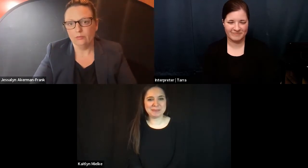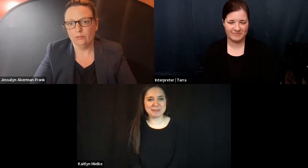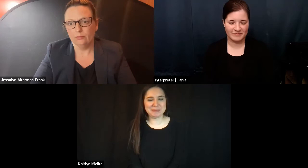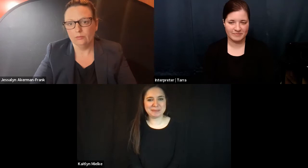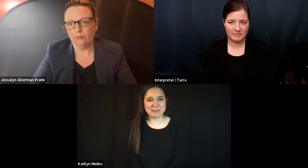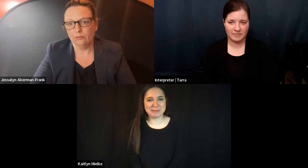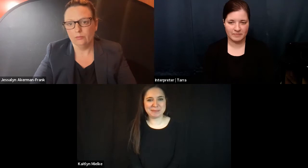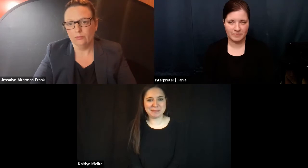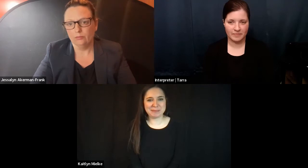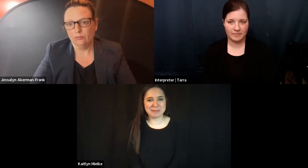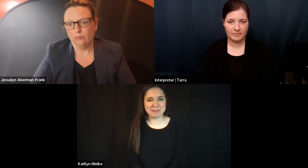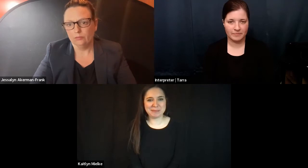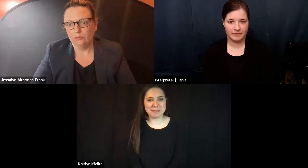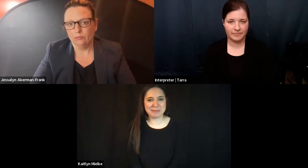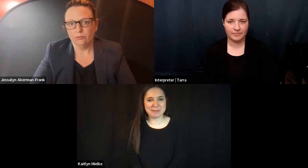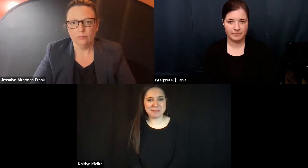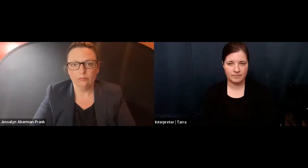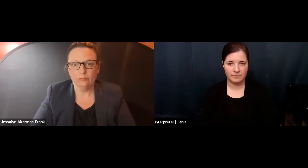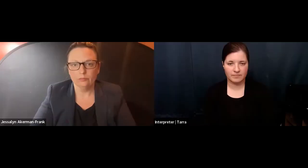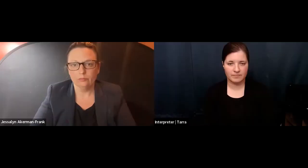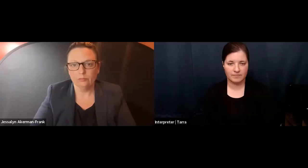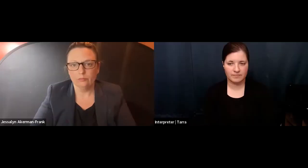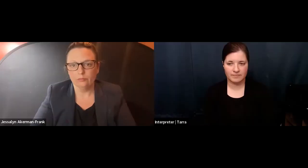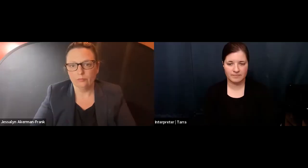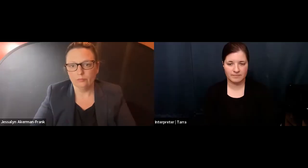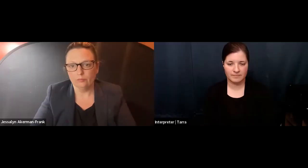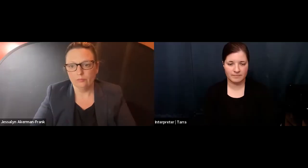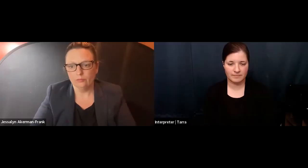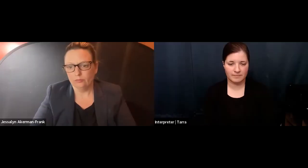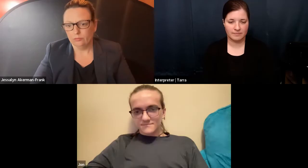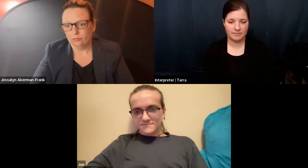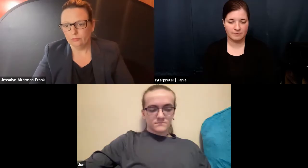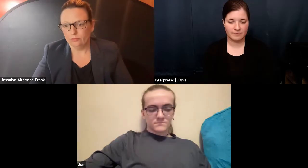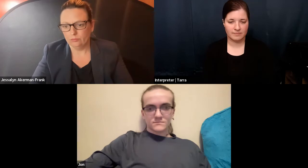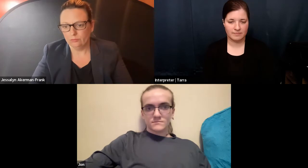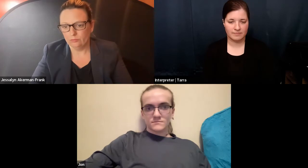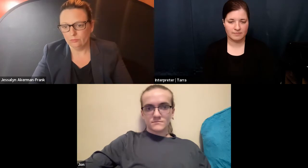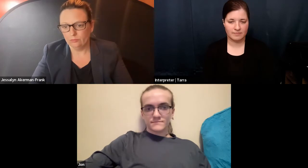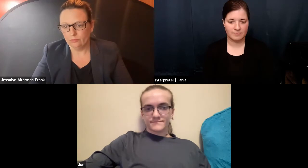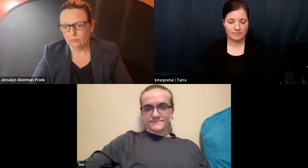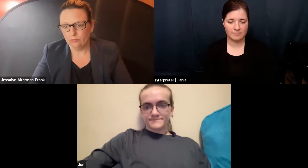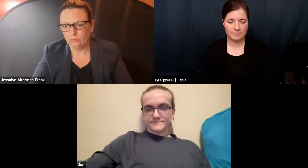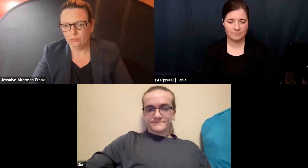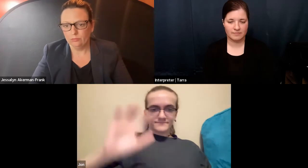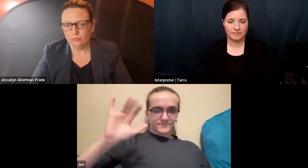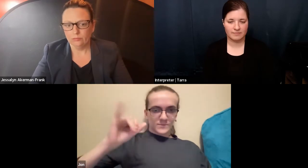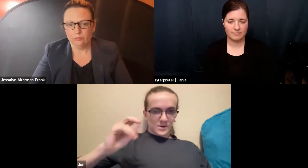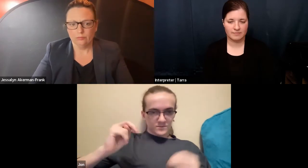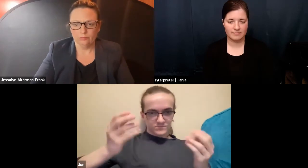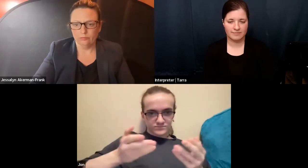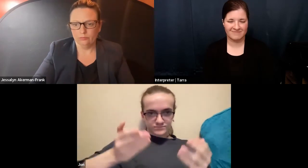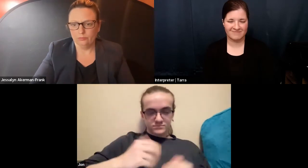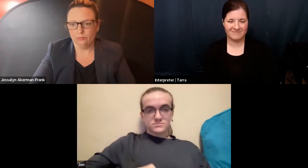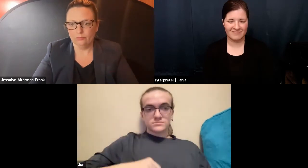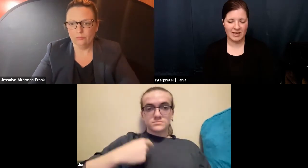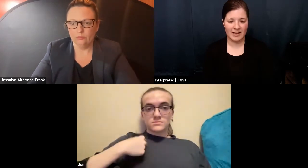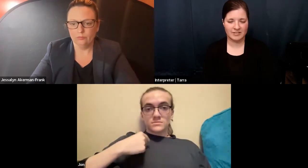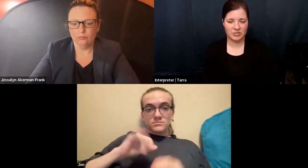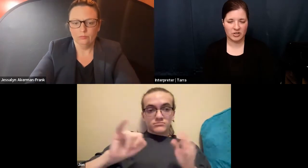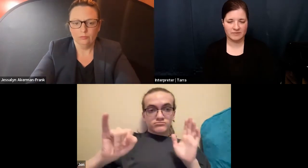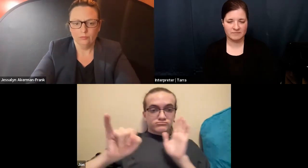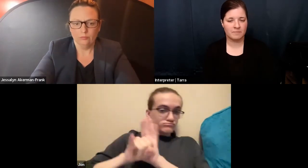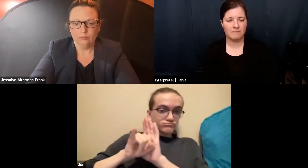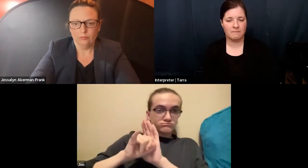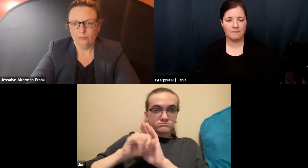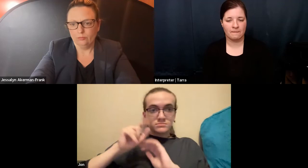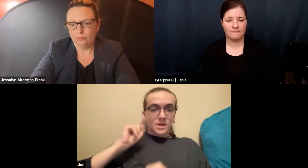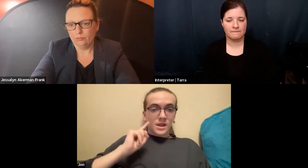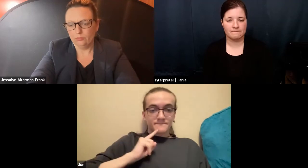Jessalyn: I will turn off Kaitlyn's and then spotlight Jon.